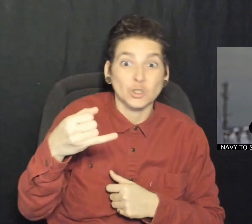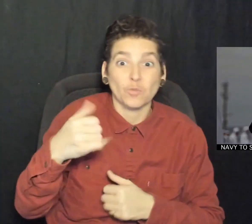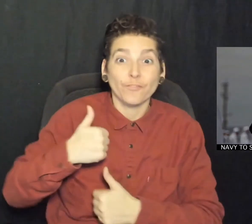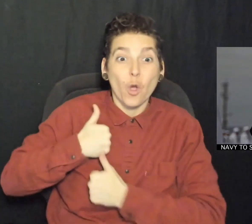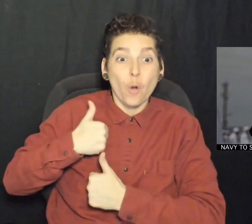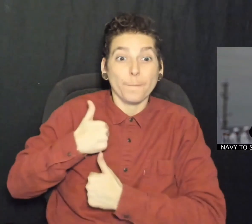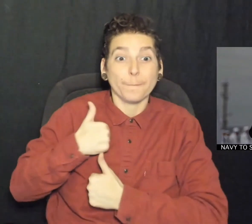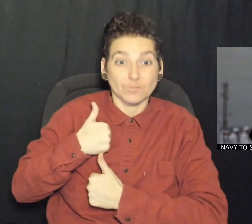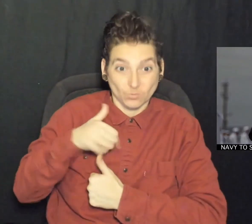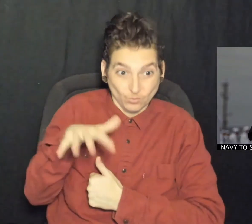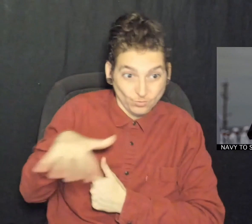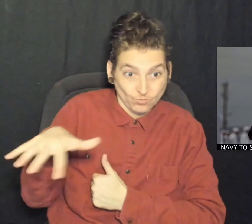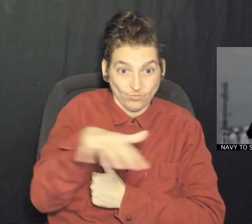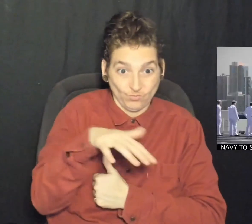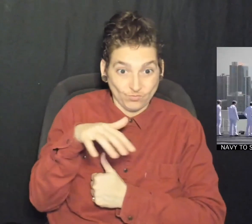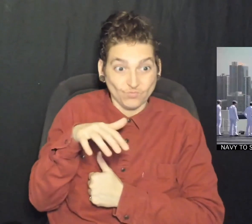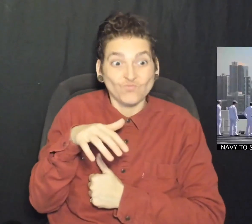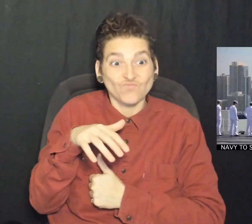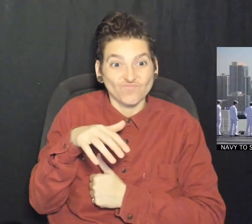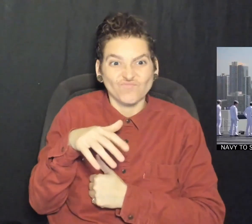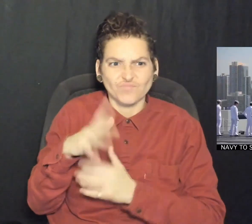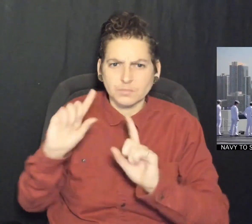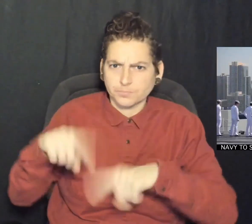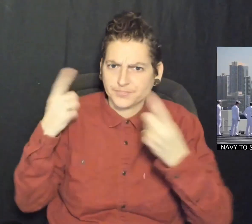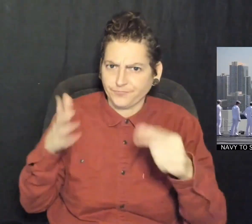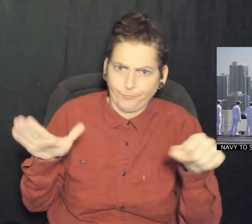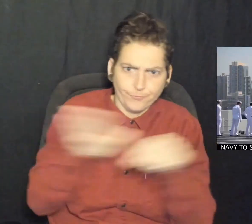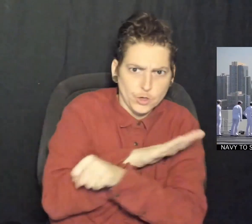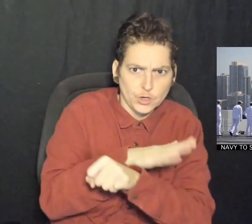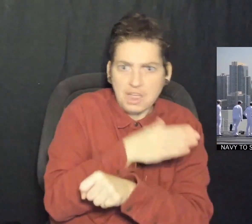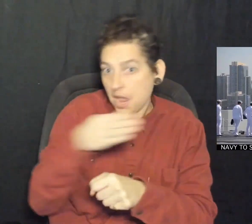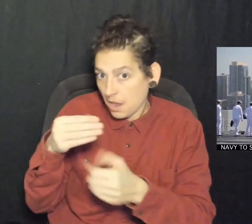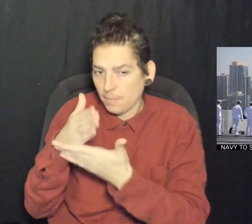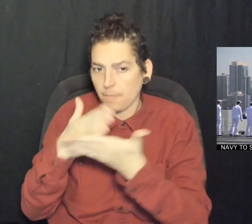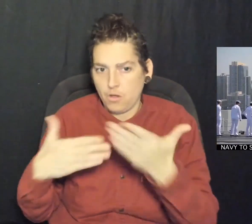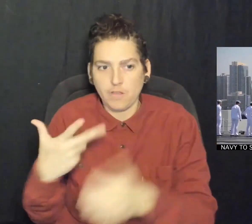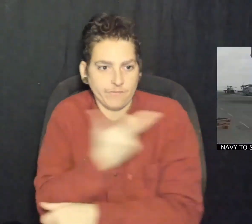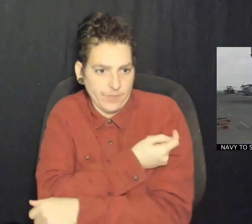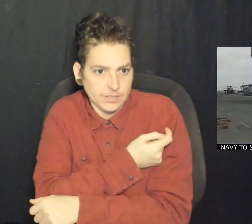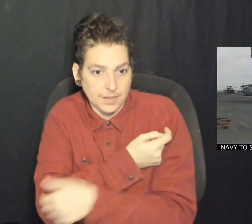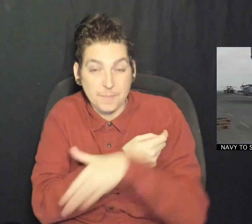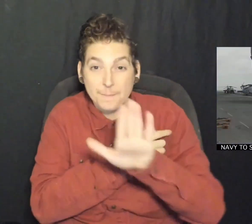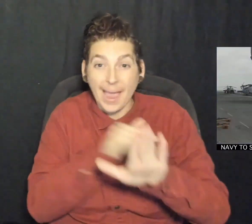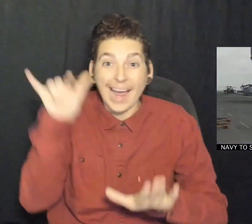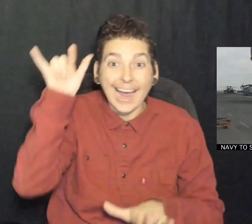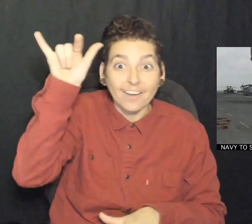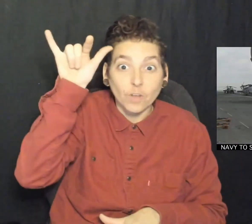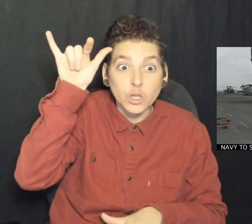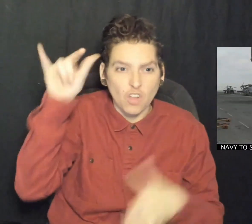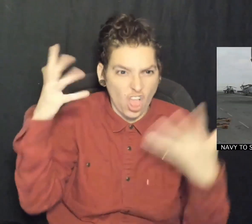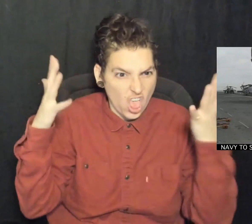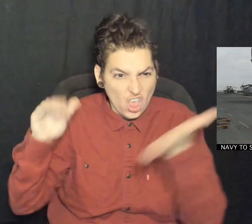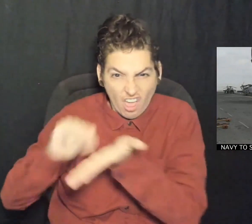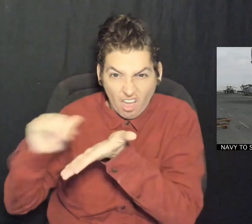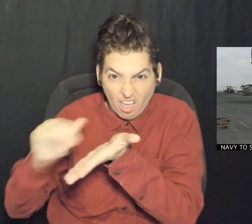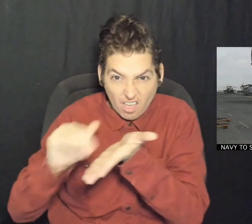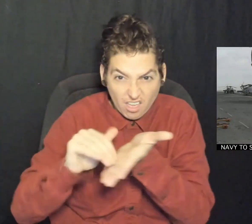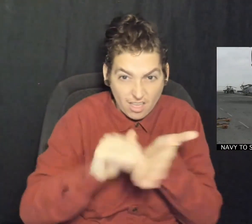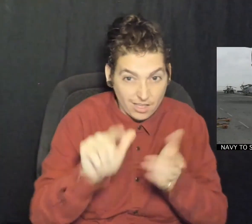to remain in uniform the majority of Army troops have been fully or partially vaccinated